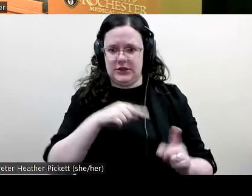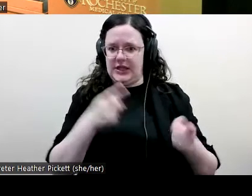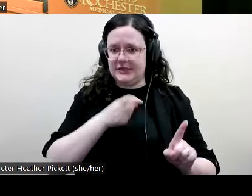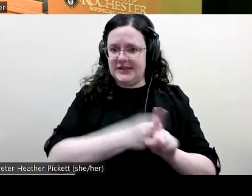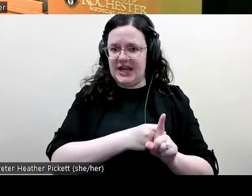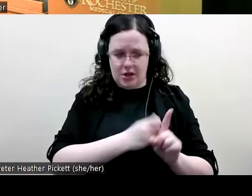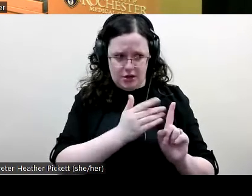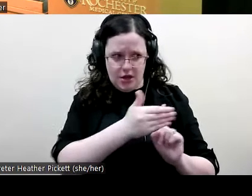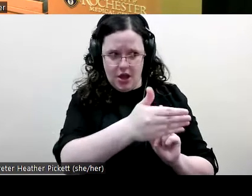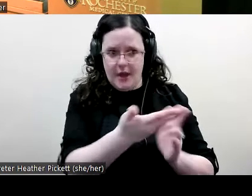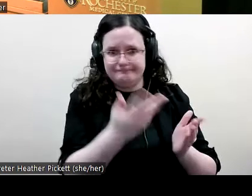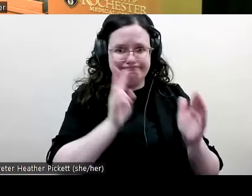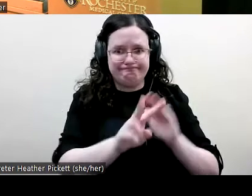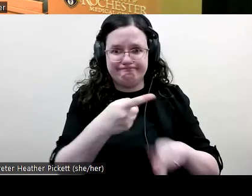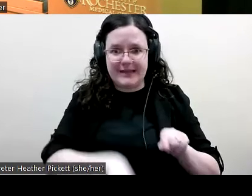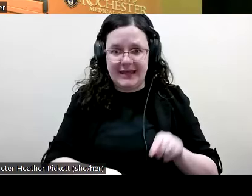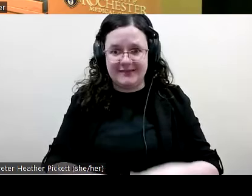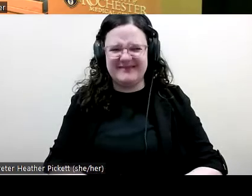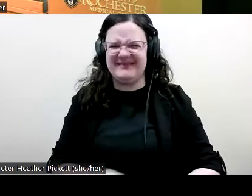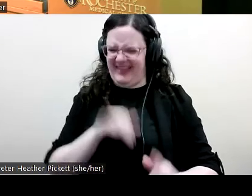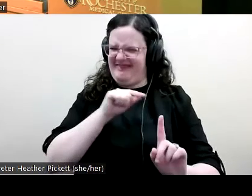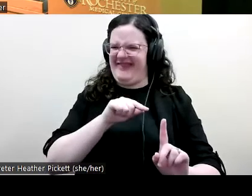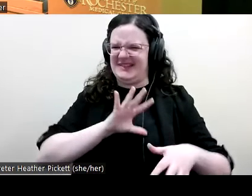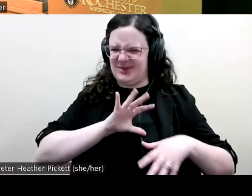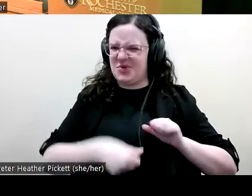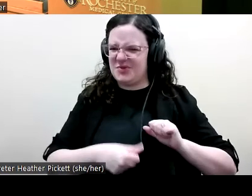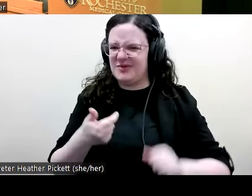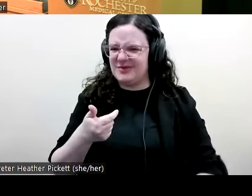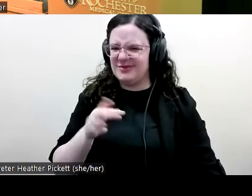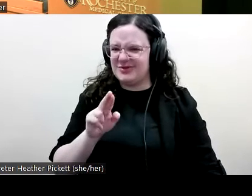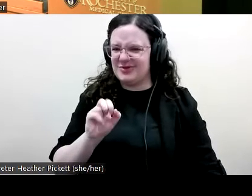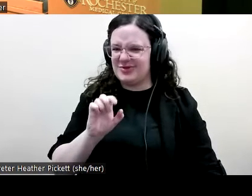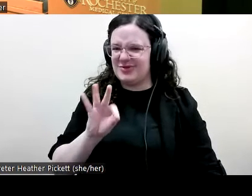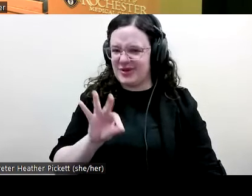that that is definitely grief you know I worked at ARK and with parents of kids with a developmental